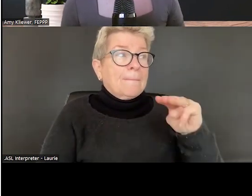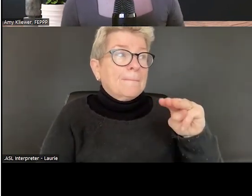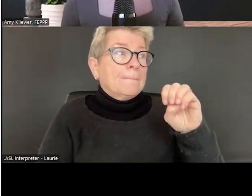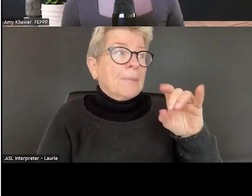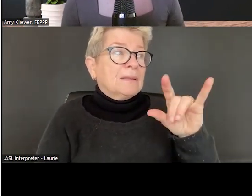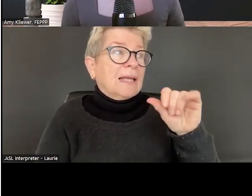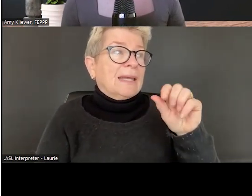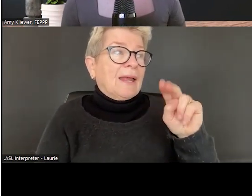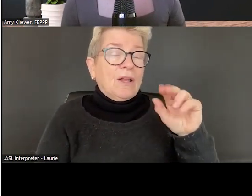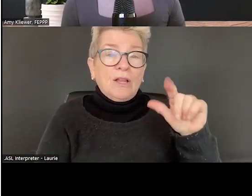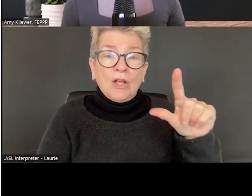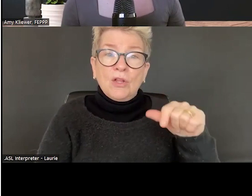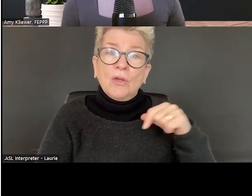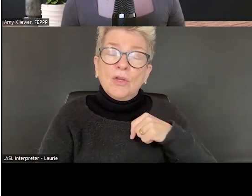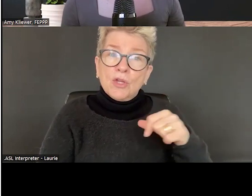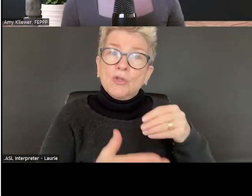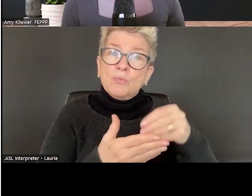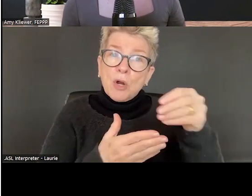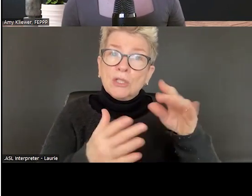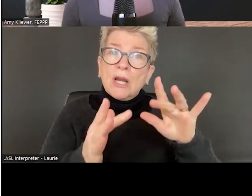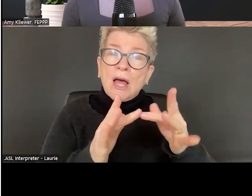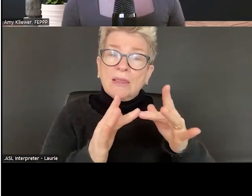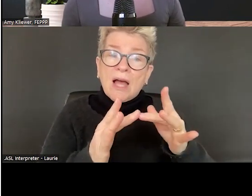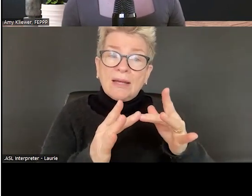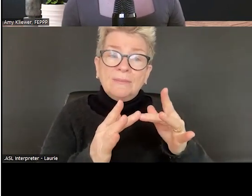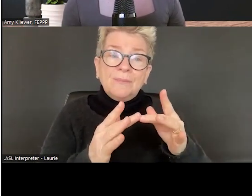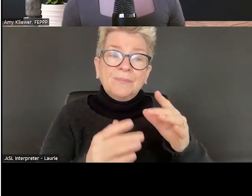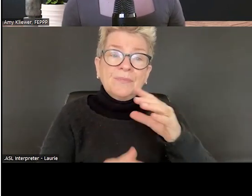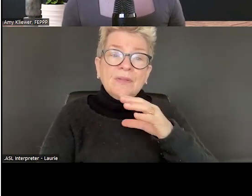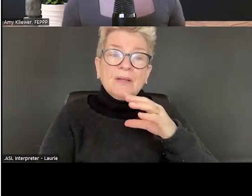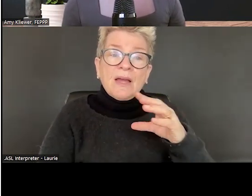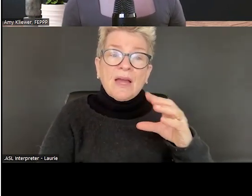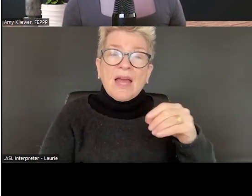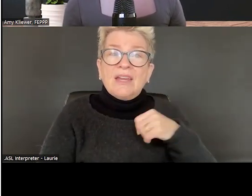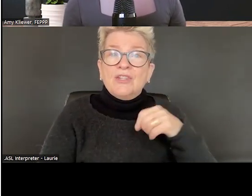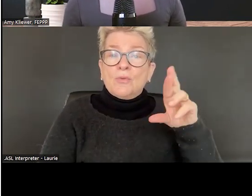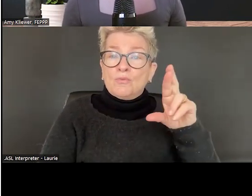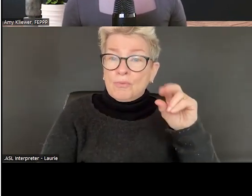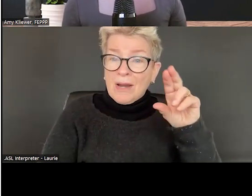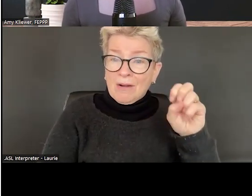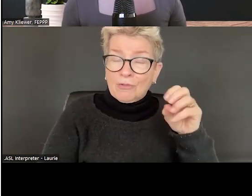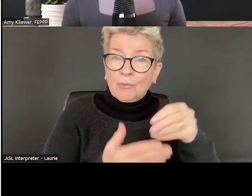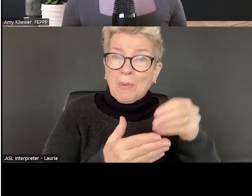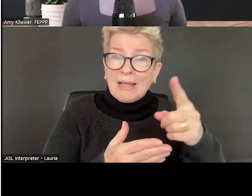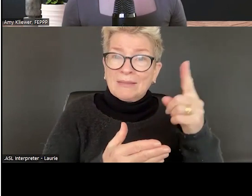online and rarely make a purchase without reading an online review. In addition,